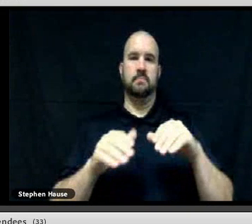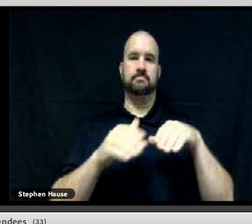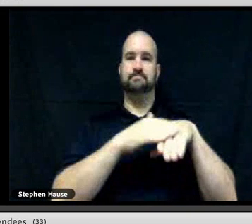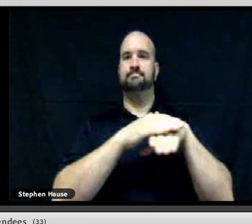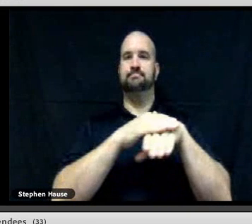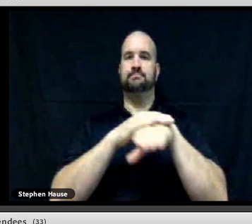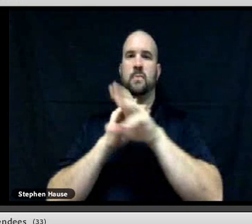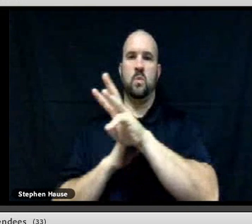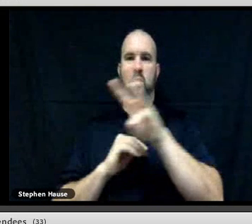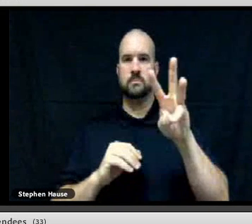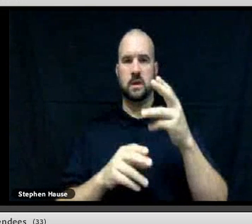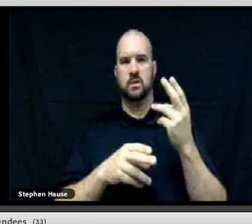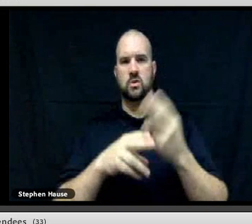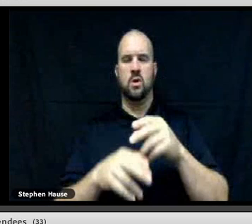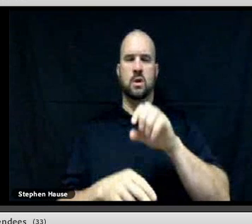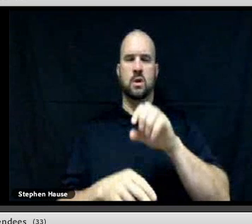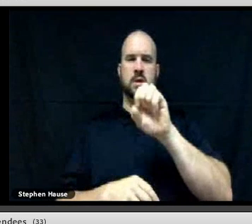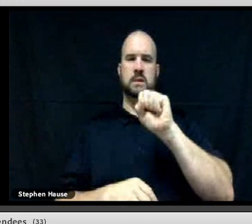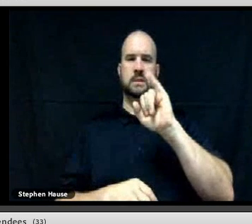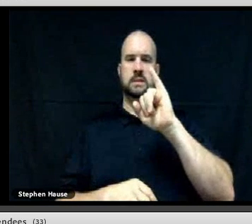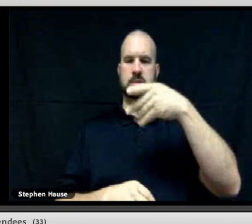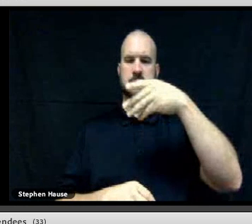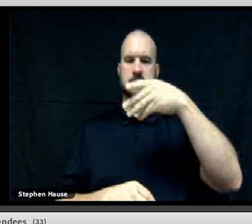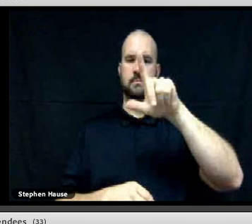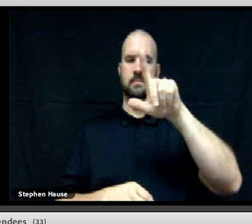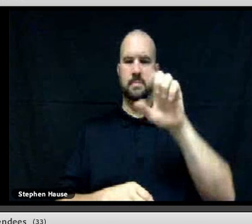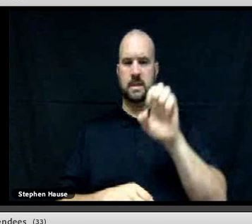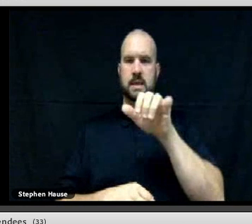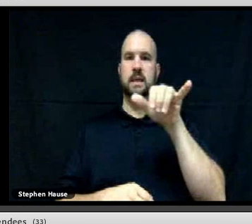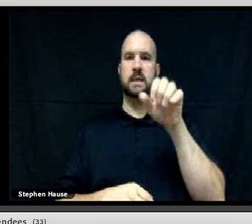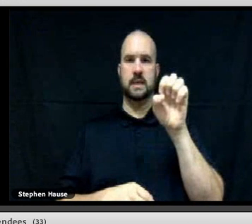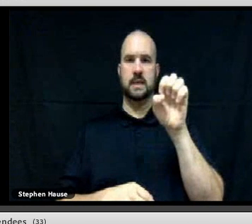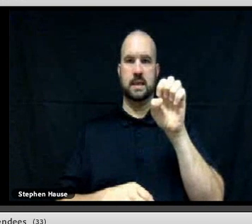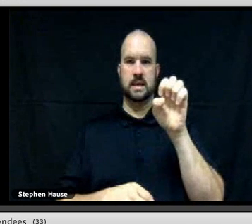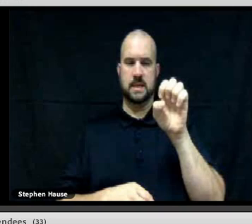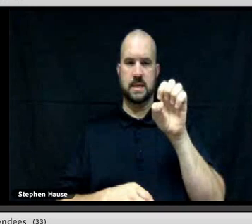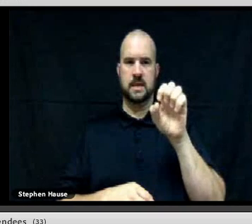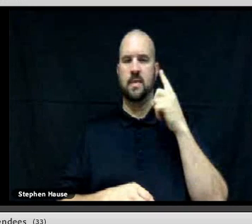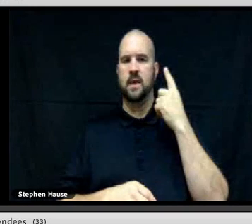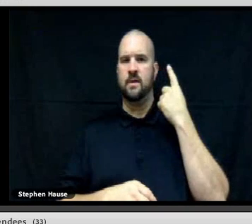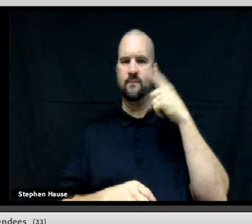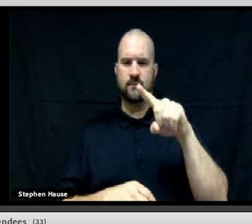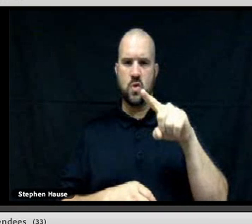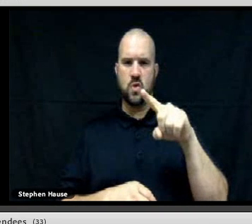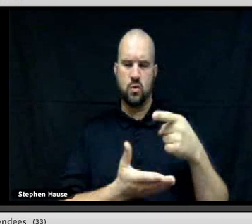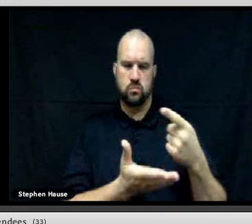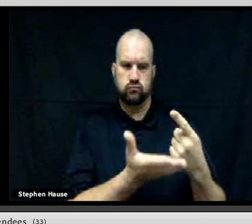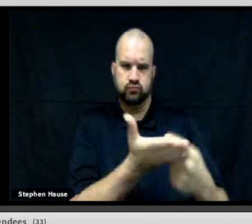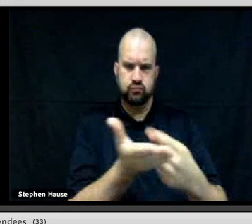It's called SimplyE for, uh -- and that is for Consortia, um,